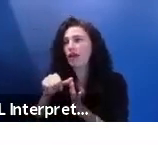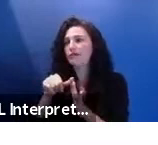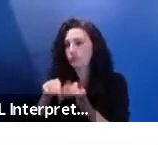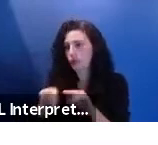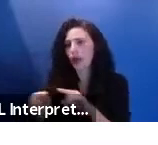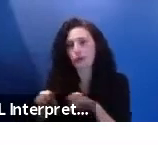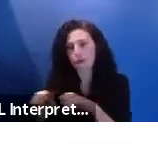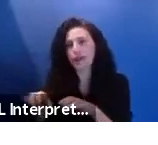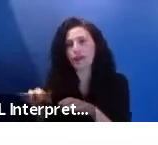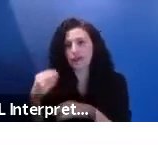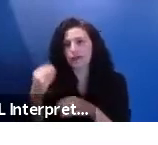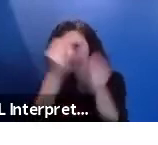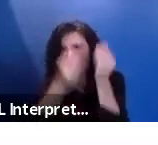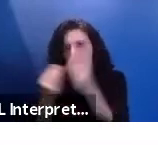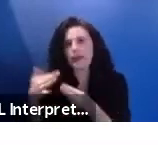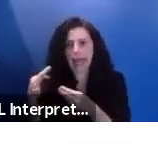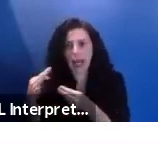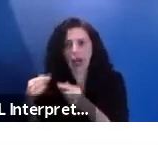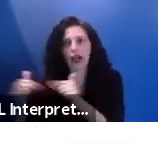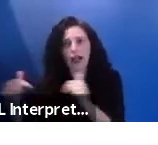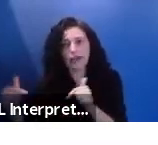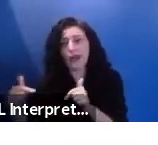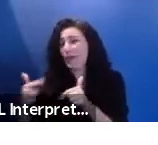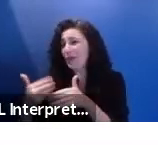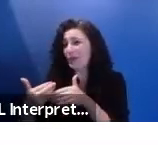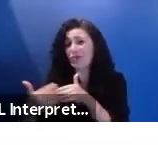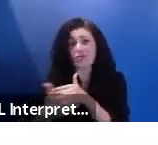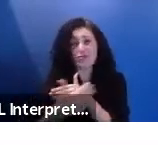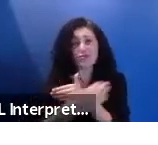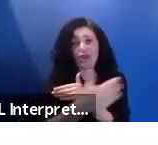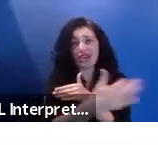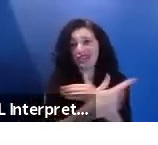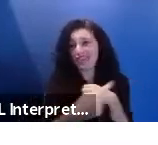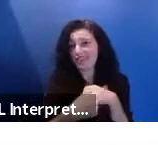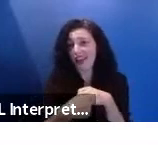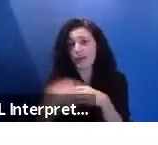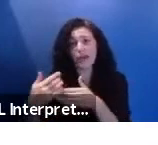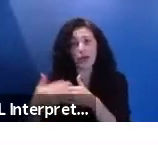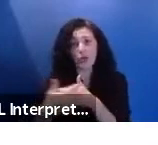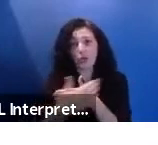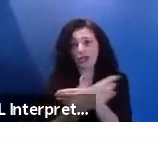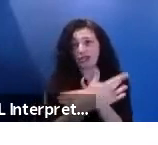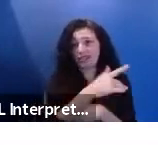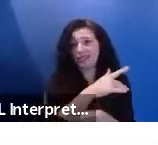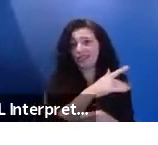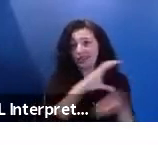being able to wear your mask. Otherwise just like the rest of the cast and crew, or the rest of the crew, everyone needs to be wearing a mask